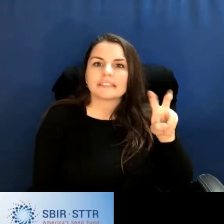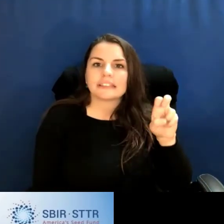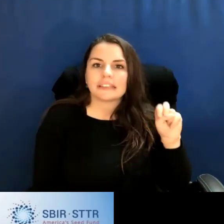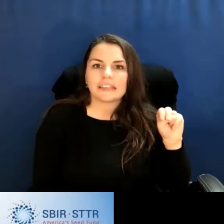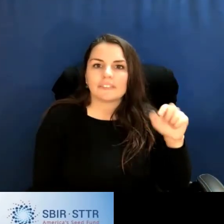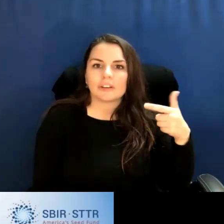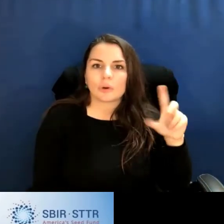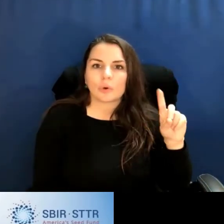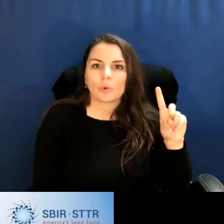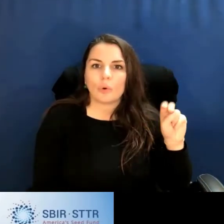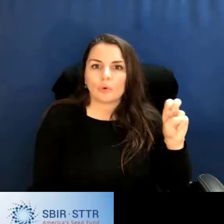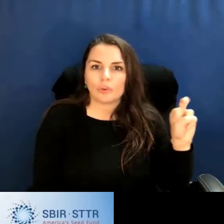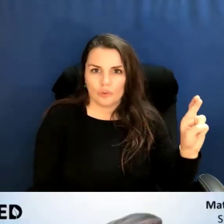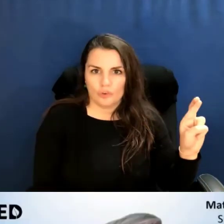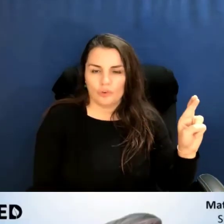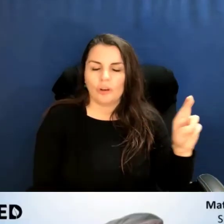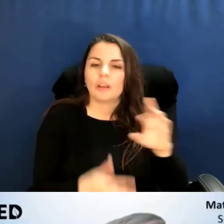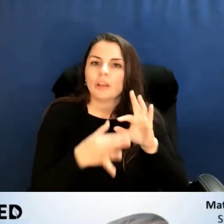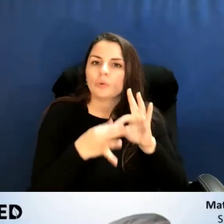This is related to a question